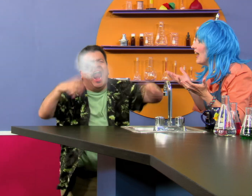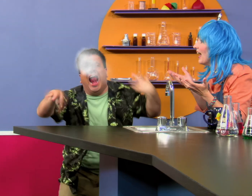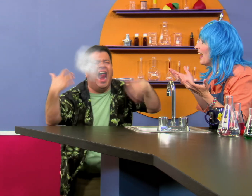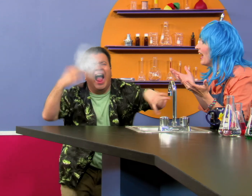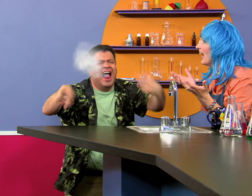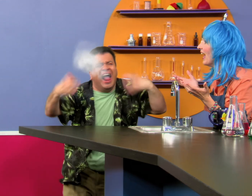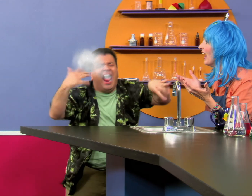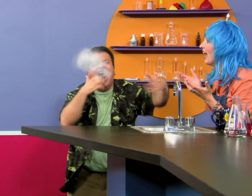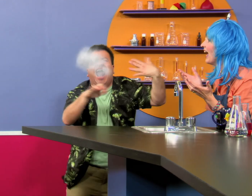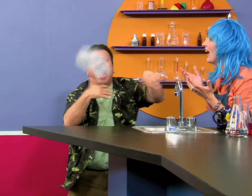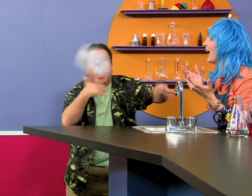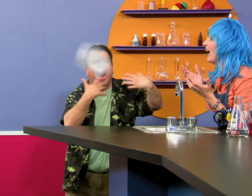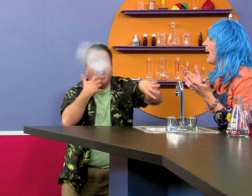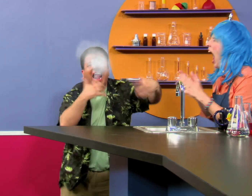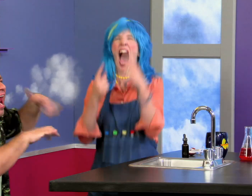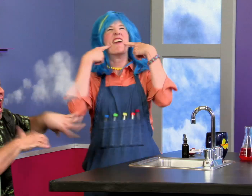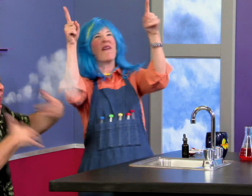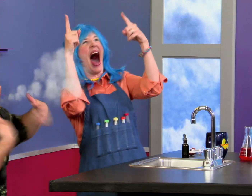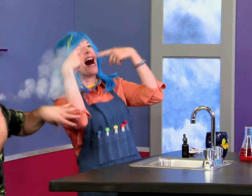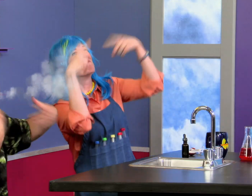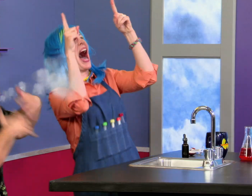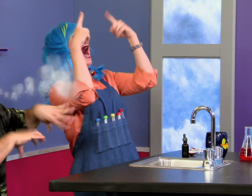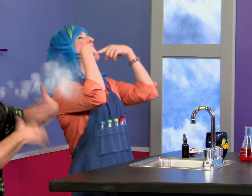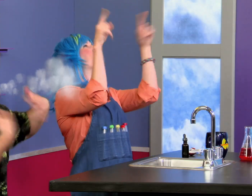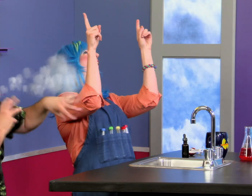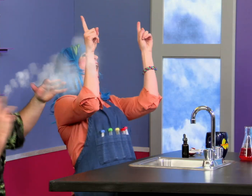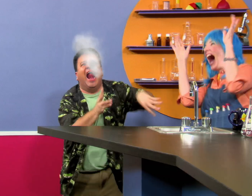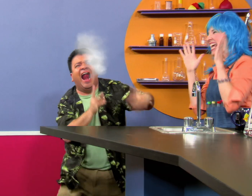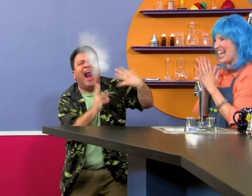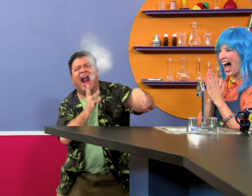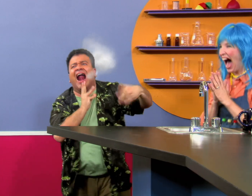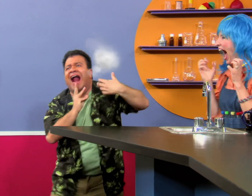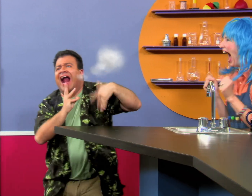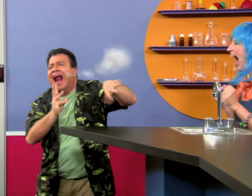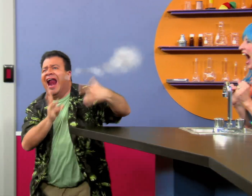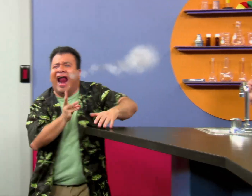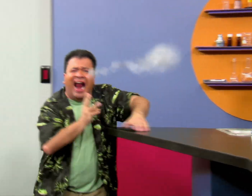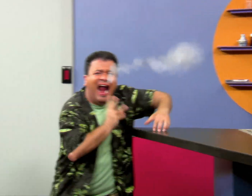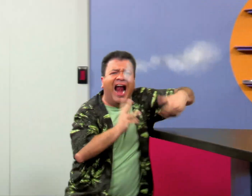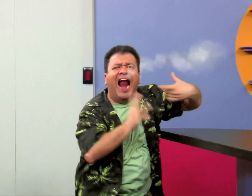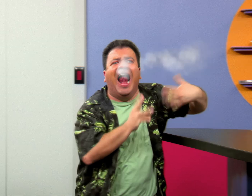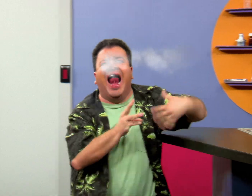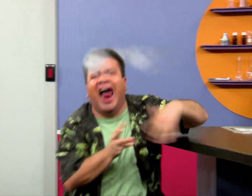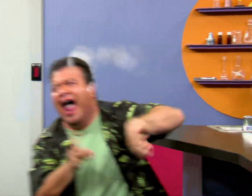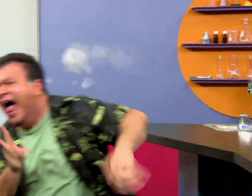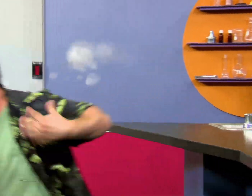AH, THAT'S AWFUL, AND IT BURNS! GOOD, IT WORKS, IT WORKS! WATER, WATER!